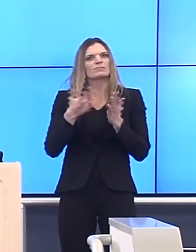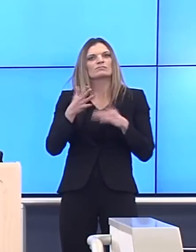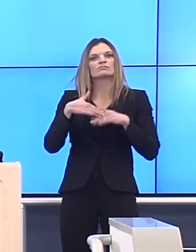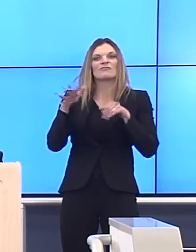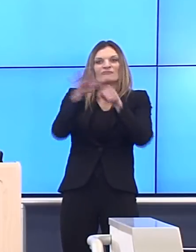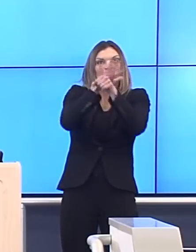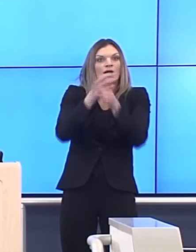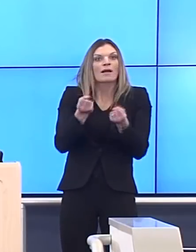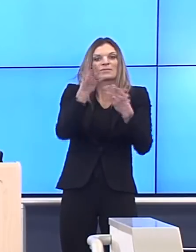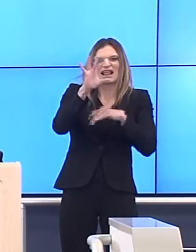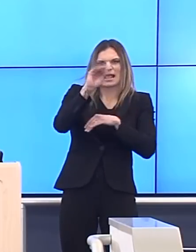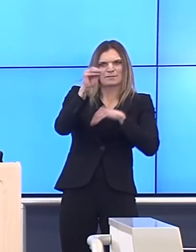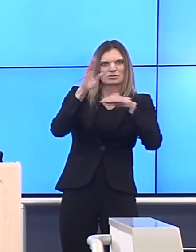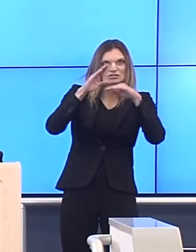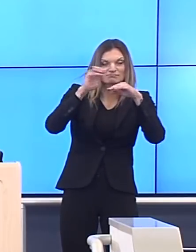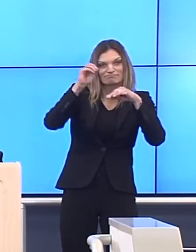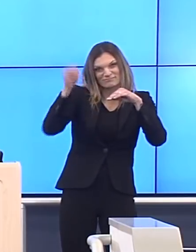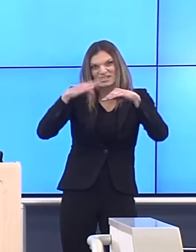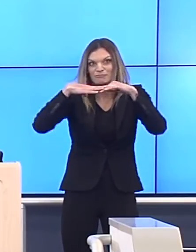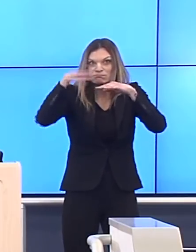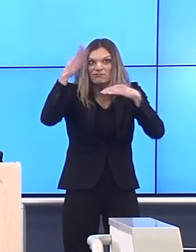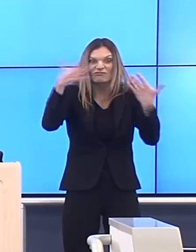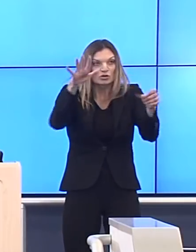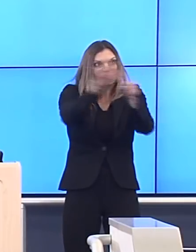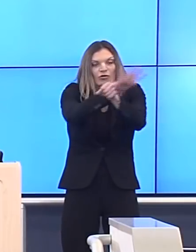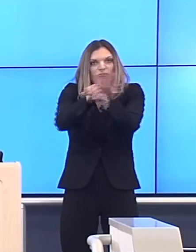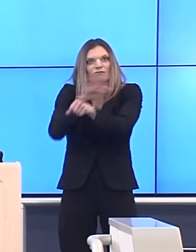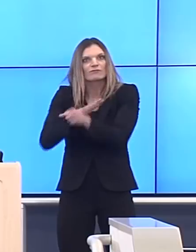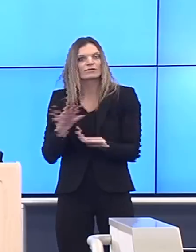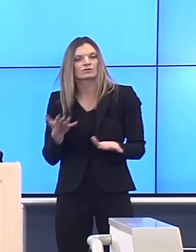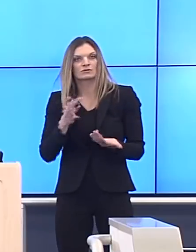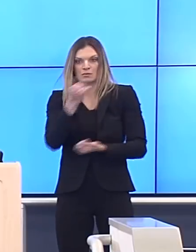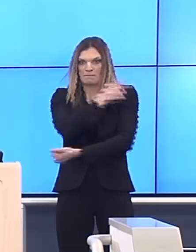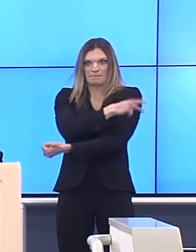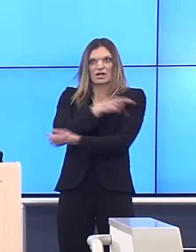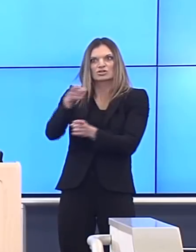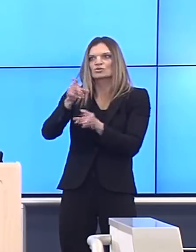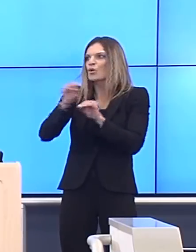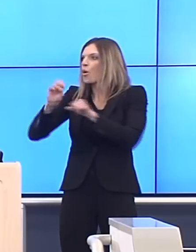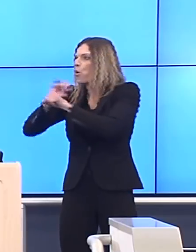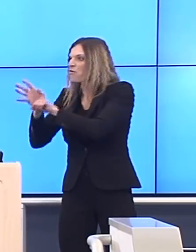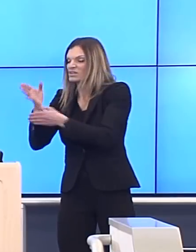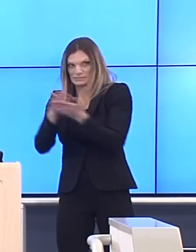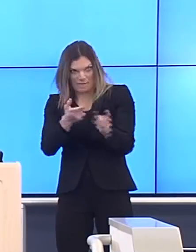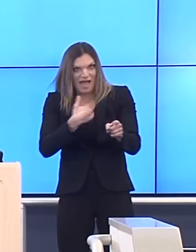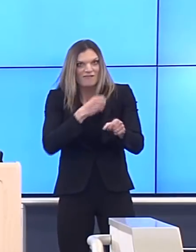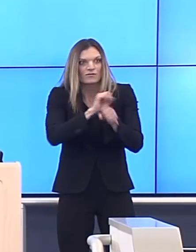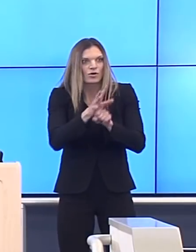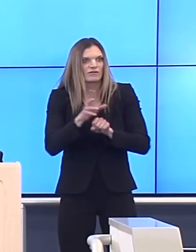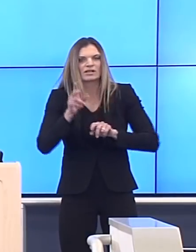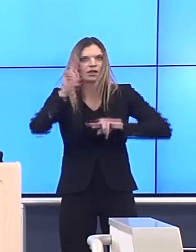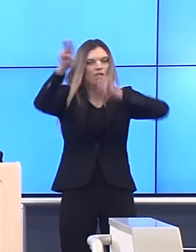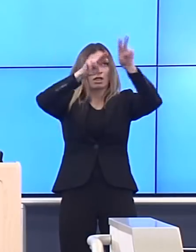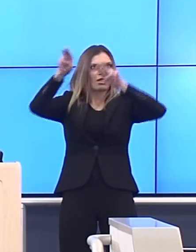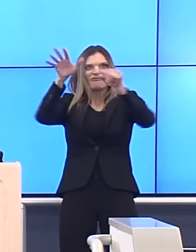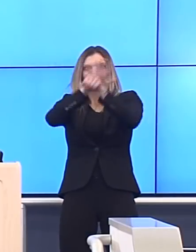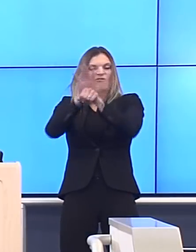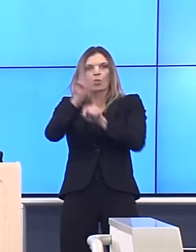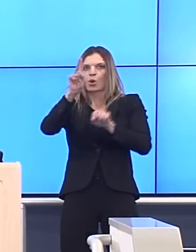HOSPITALS ARE JUST DAYS AWAY FROM BEING OVERWHELMED AND MANY HAVE OVER 80% OF THEIR